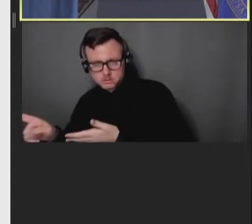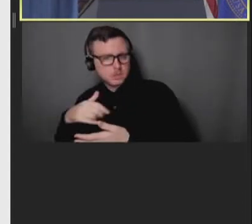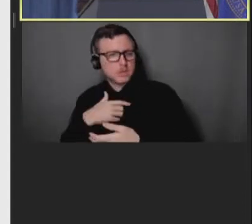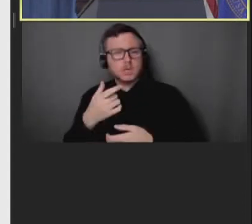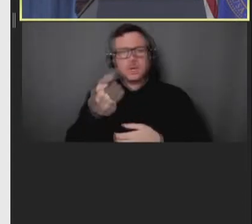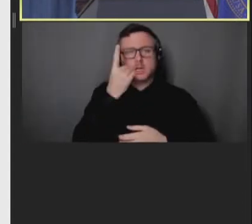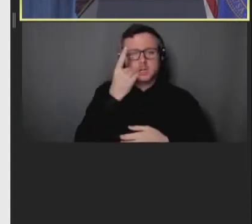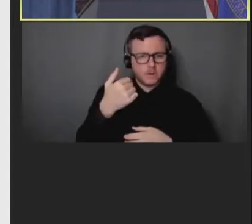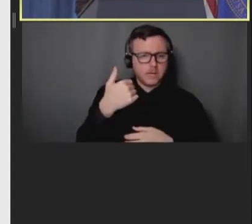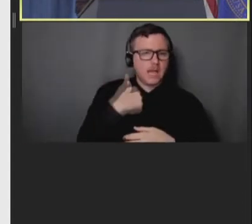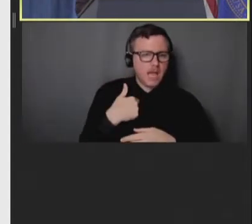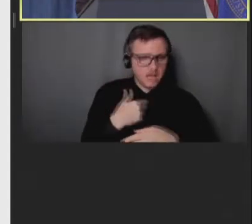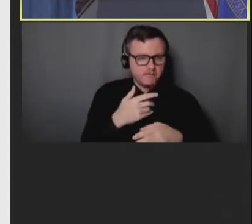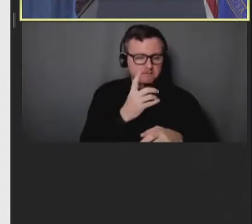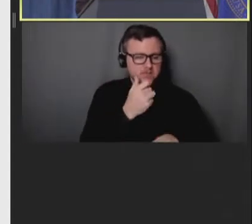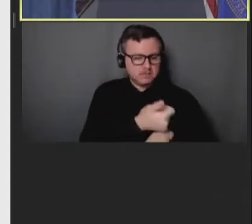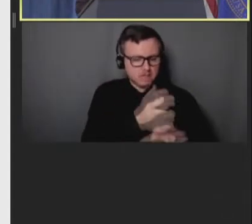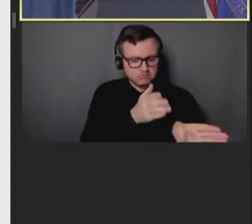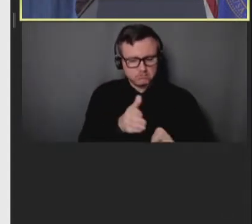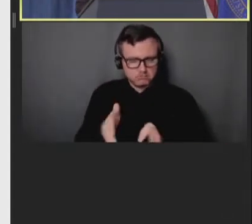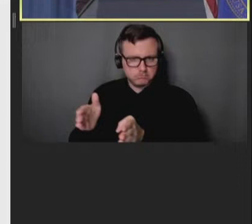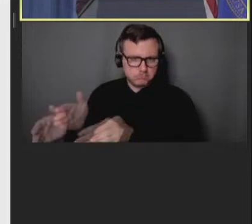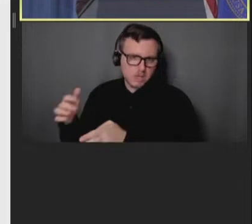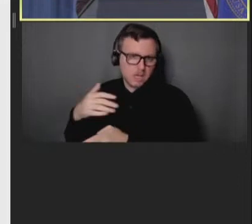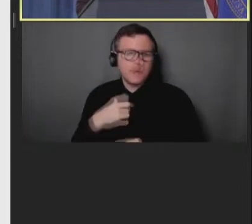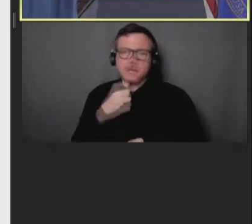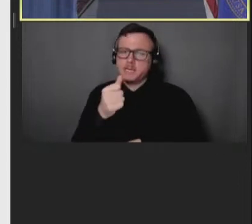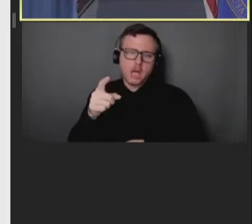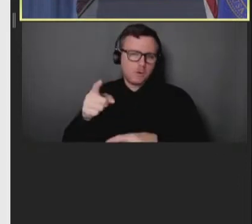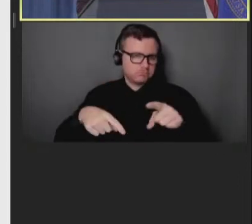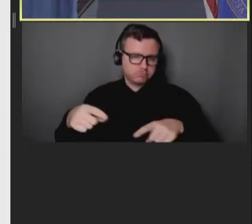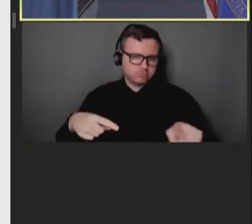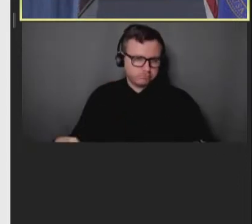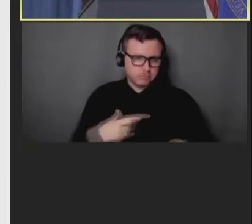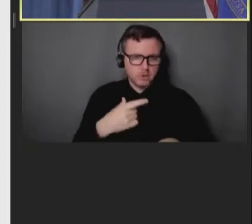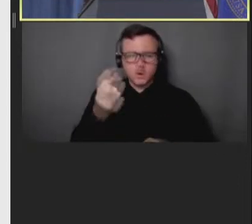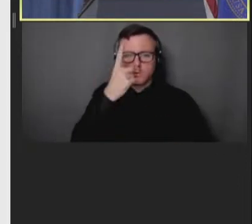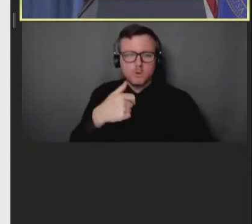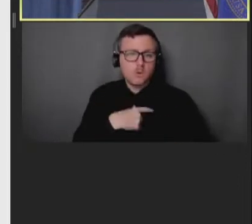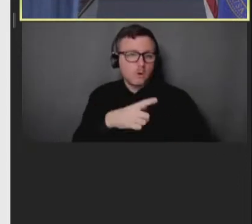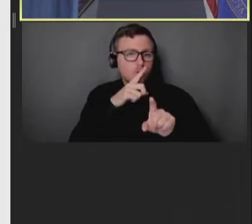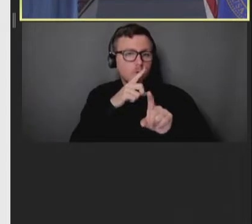The results of this were reported in the New England Journal this past January. We've since